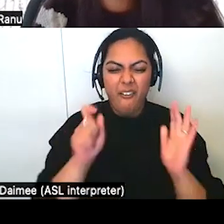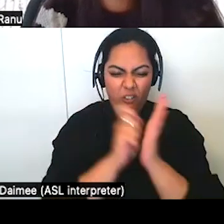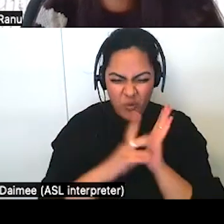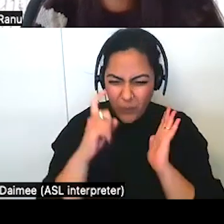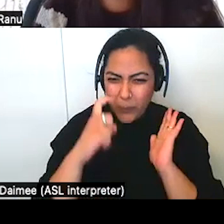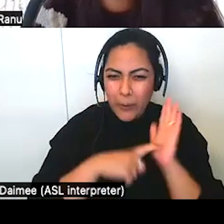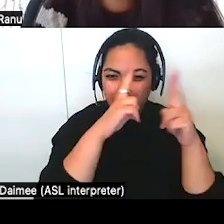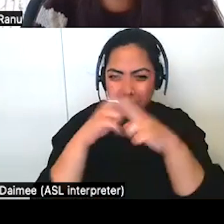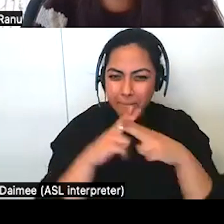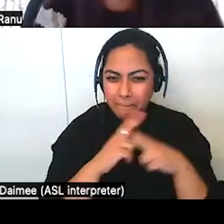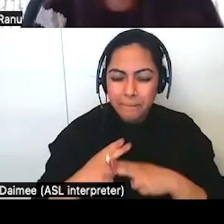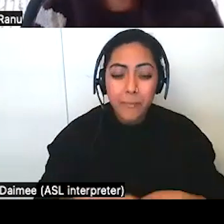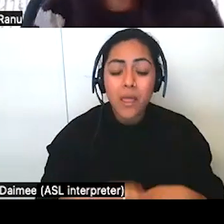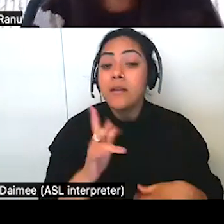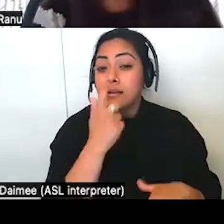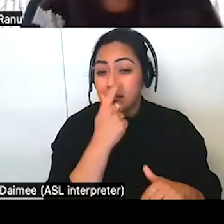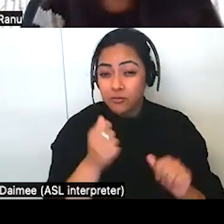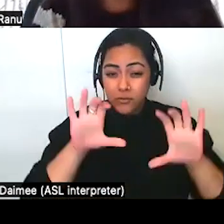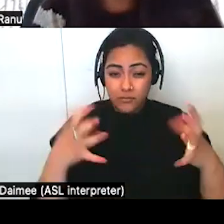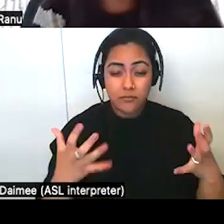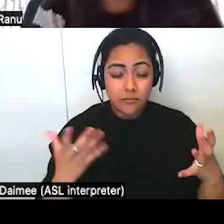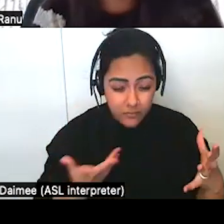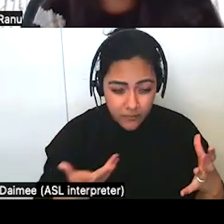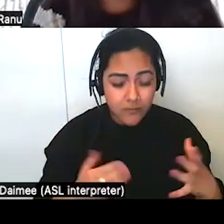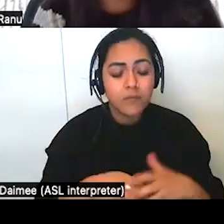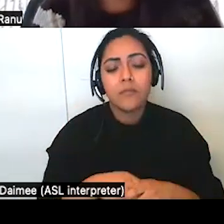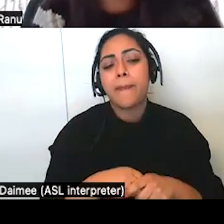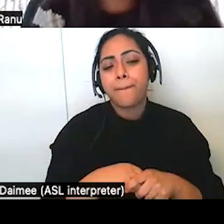What's really interesting about this is we have, like I mentioned, that mix. We've got